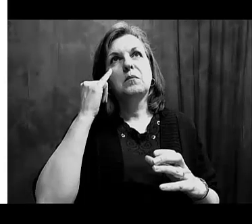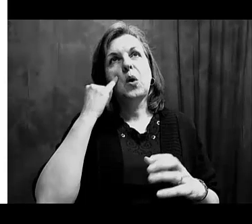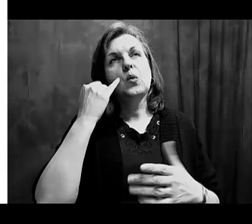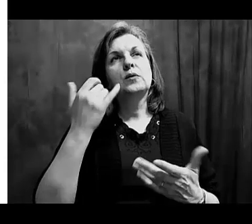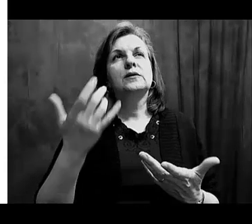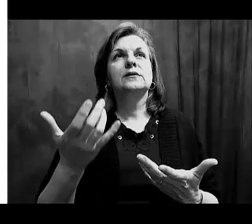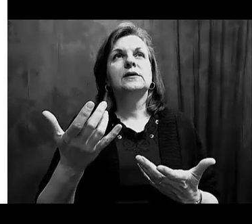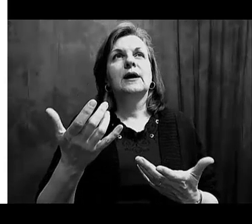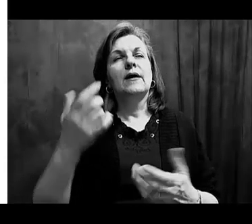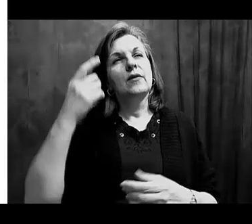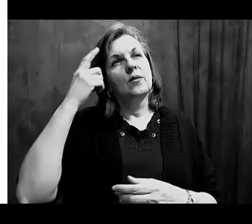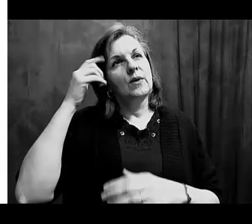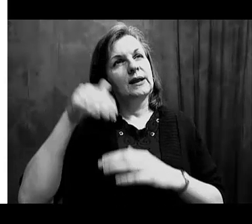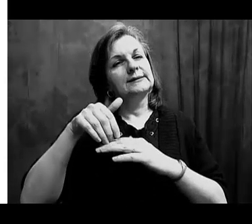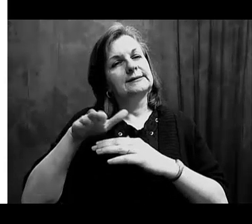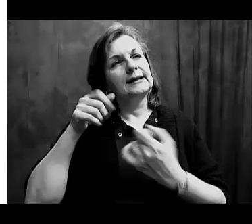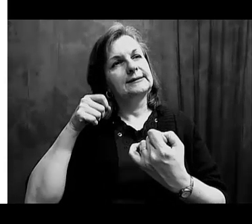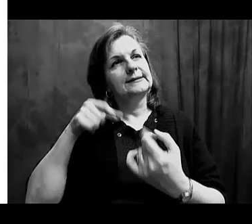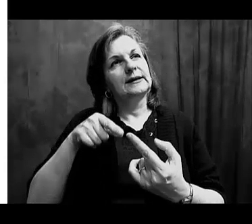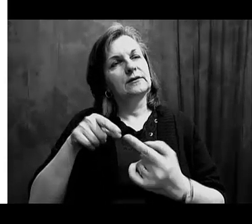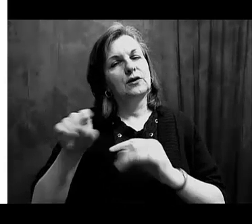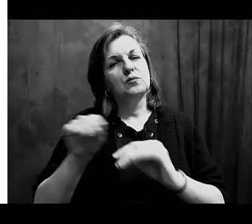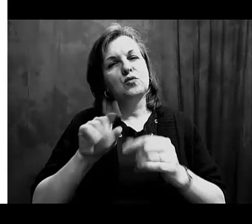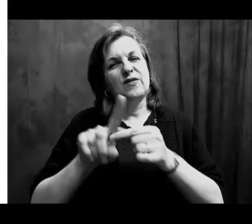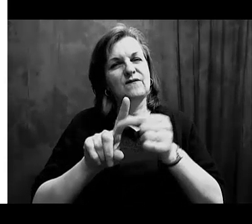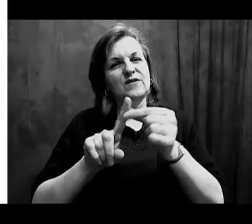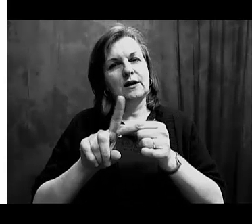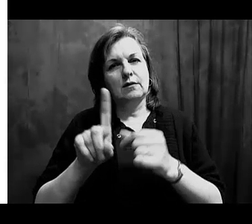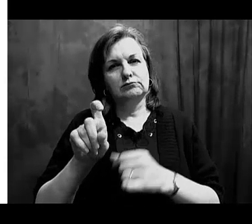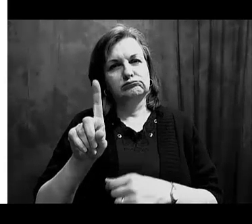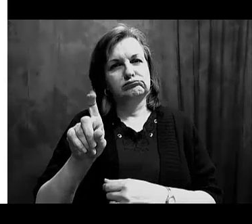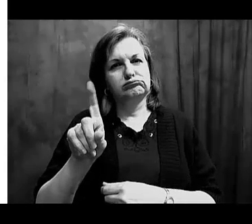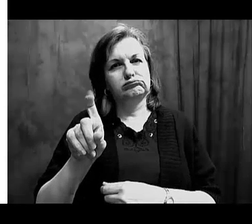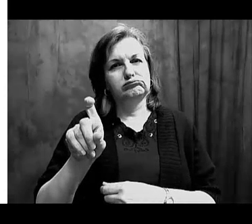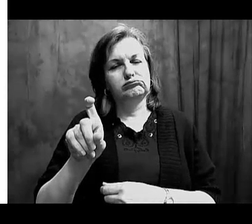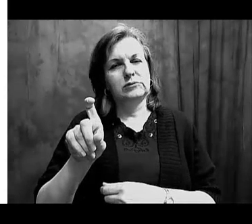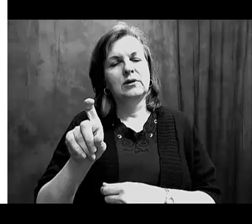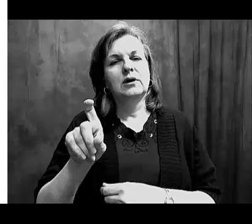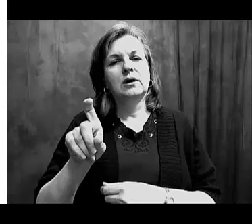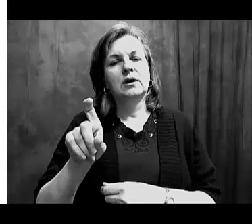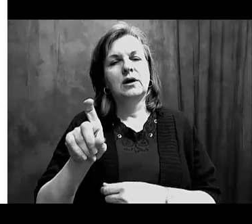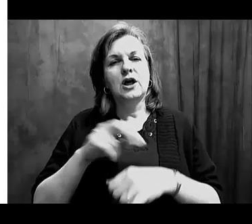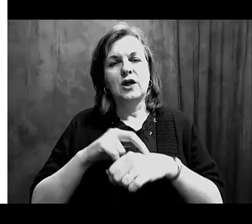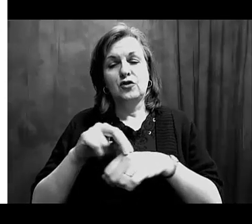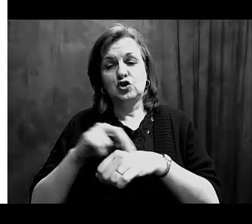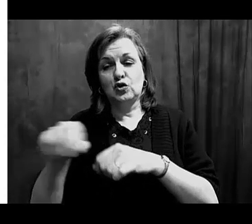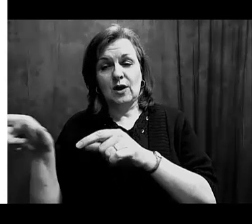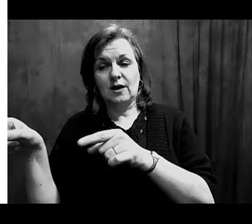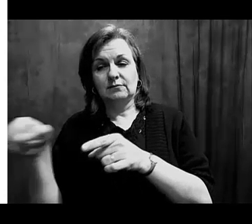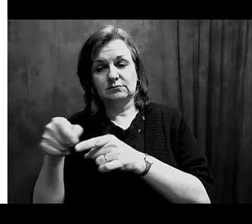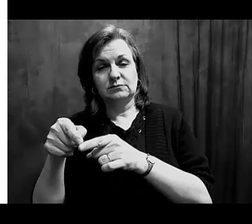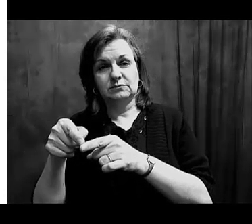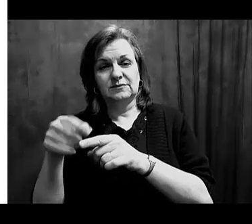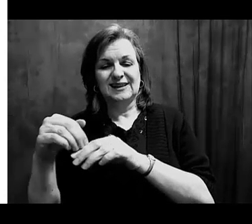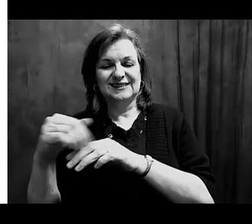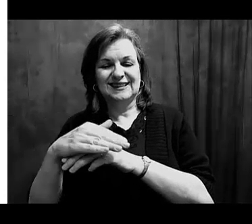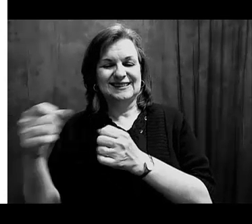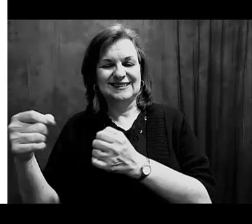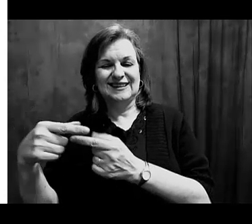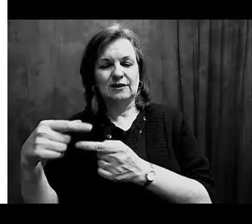a signal to move your finger - the neuron sends the signal but the muscle is actually the effector cell